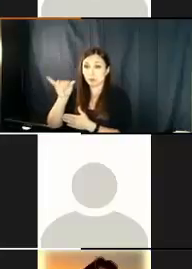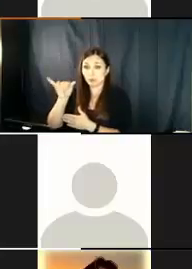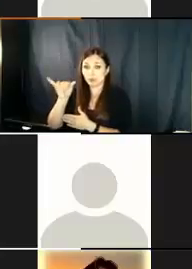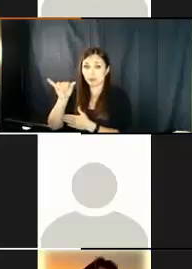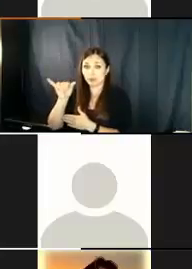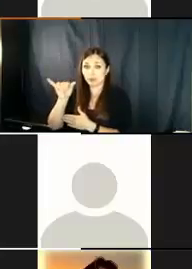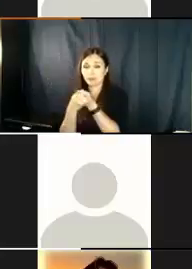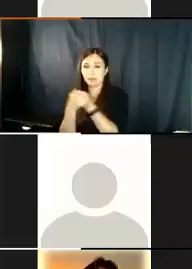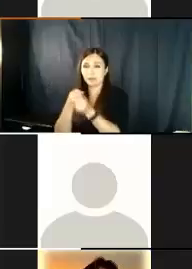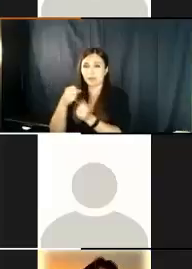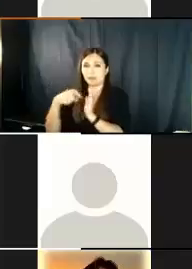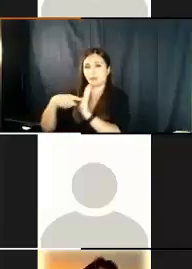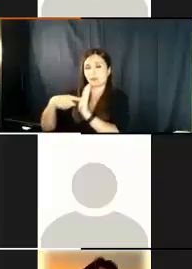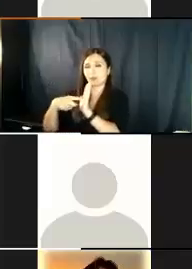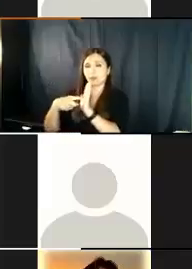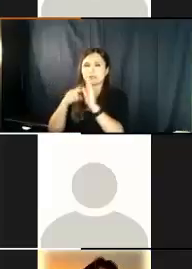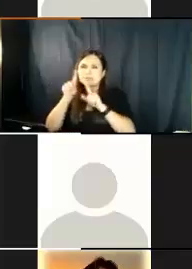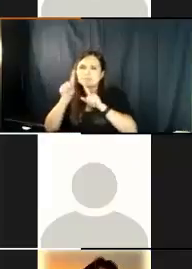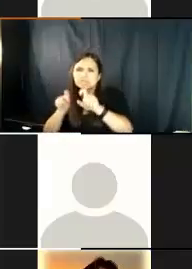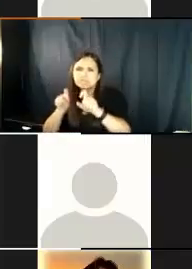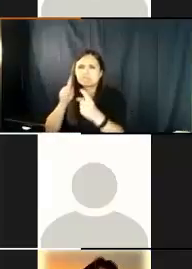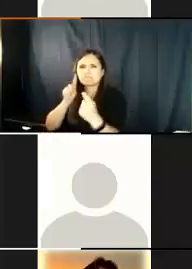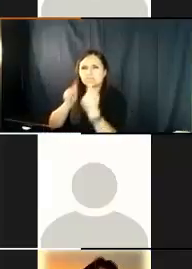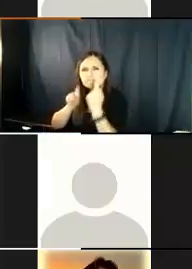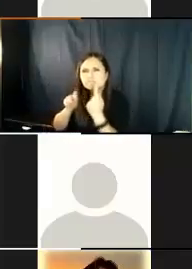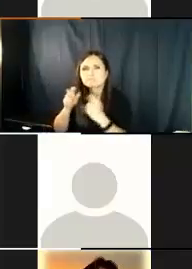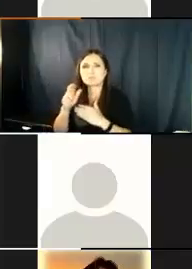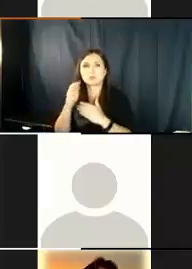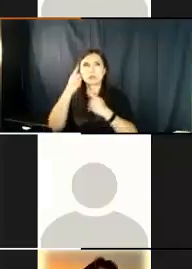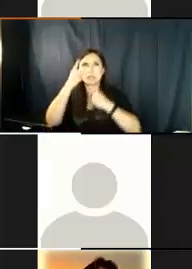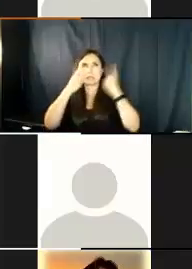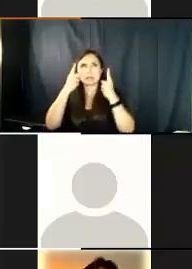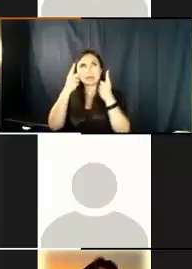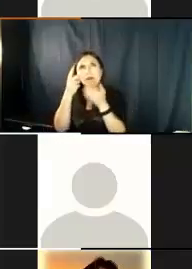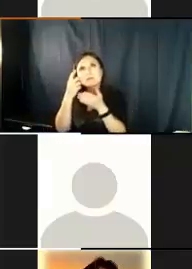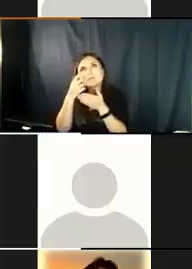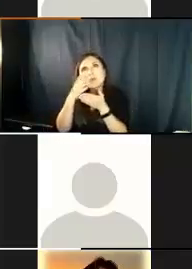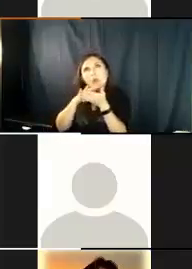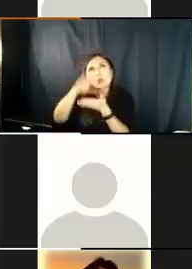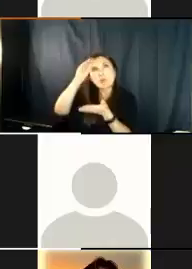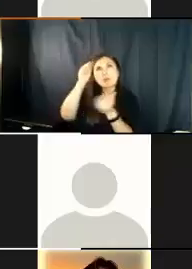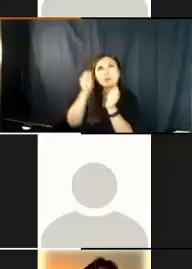And because it's inquiry based design or thinking about learning with the end in mind, there's a lot of difference.